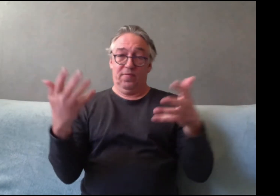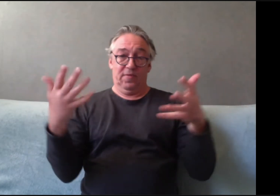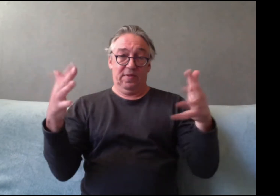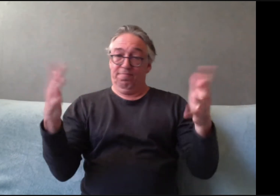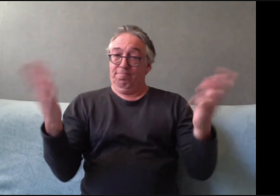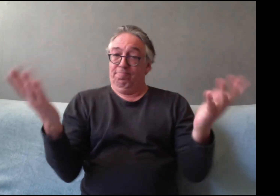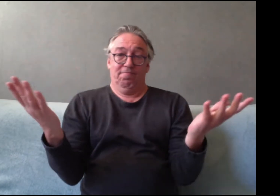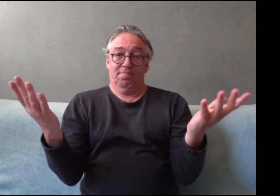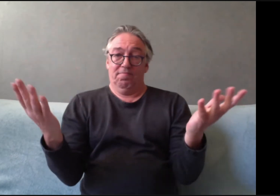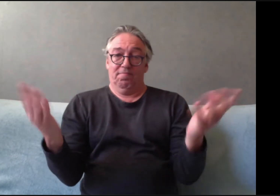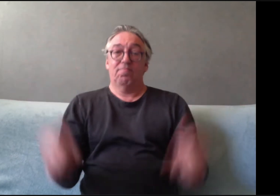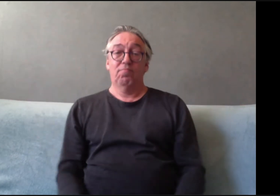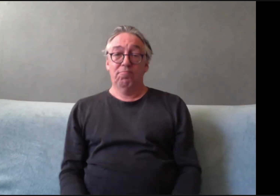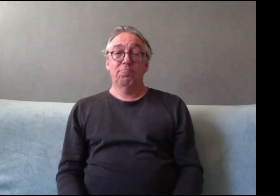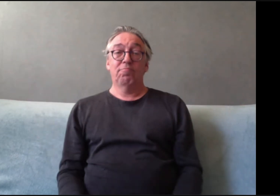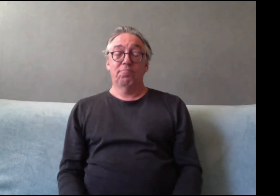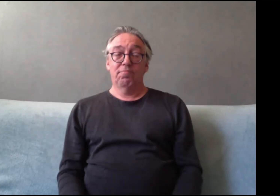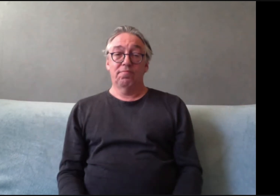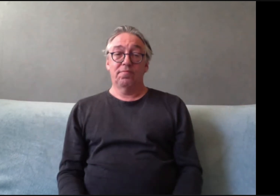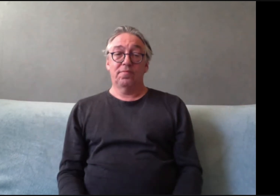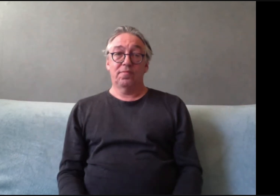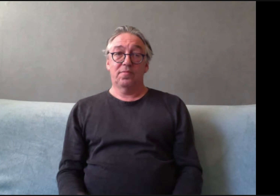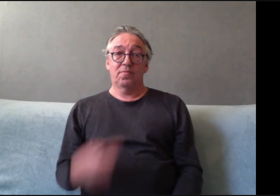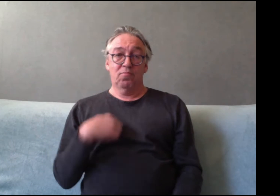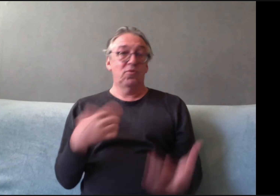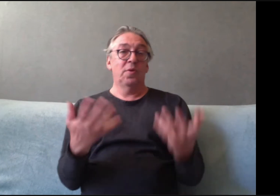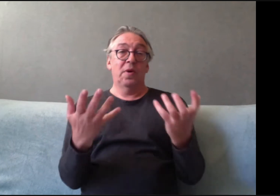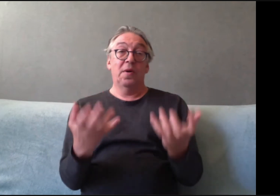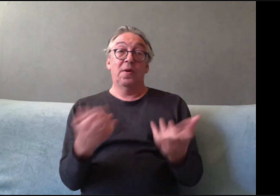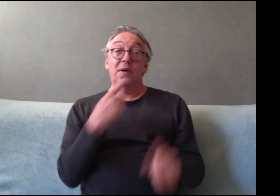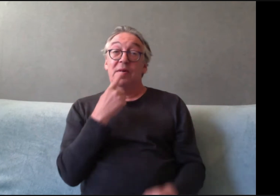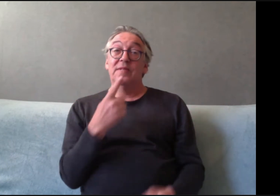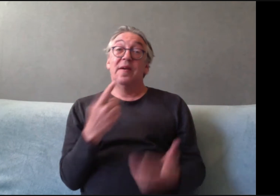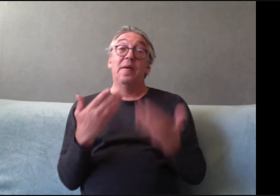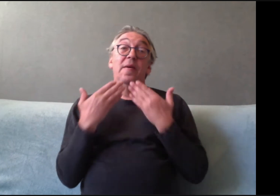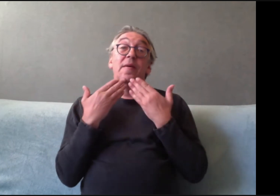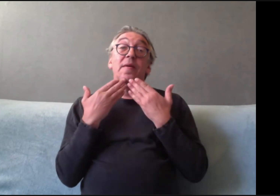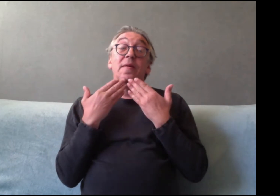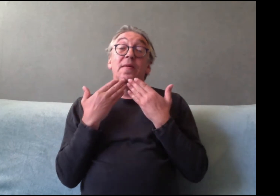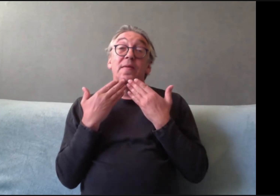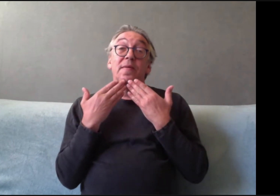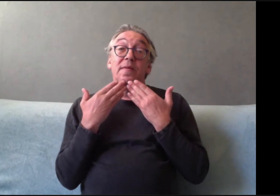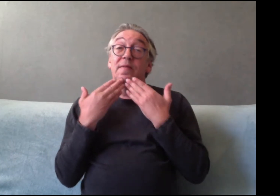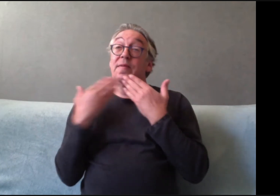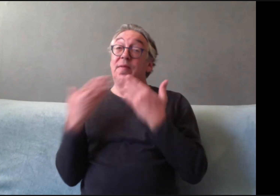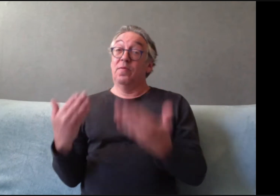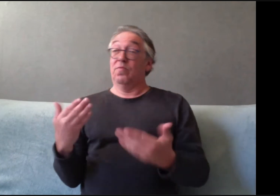I'd like to thank Catherine and the Secretariat